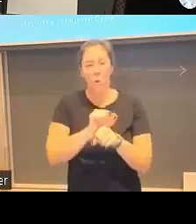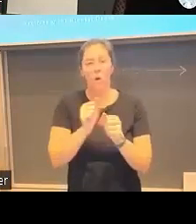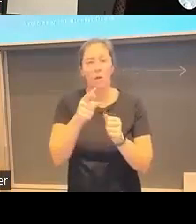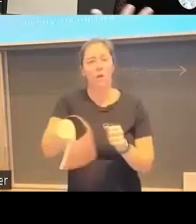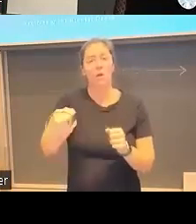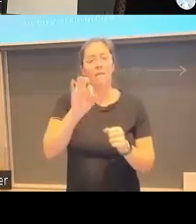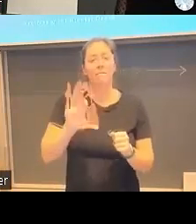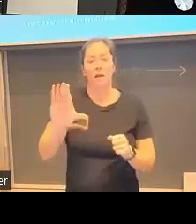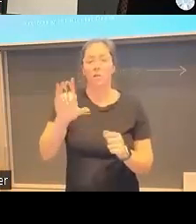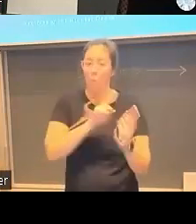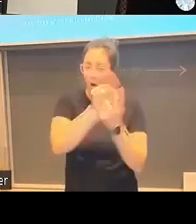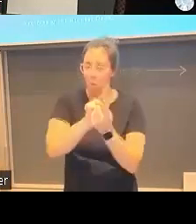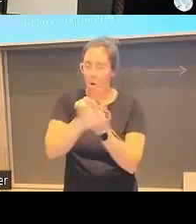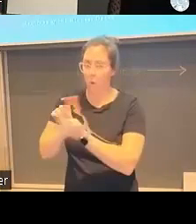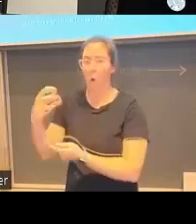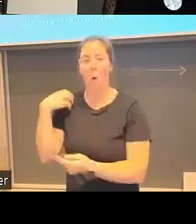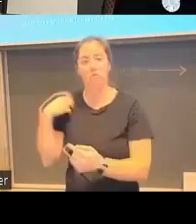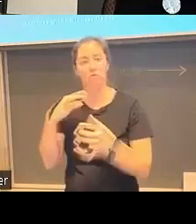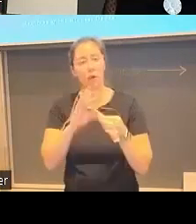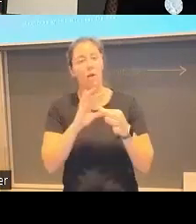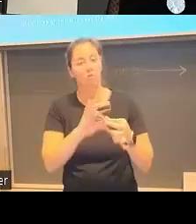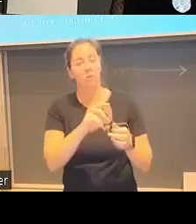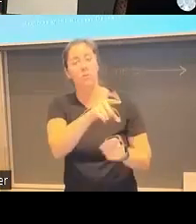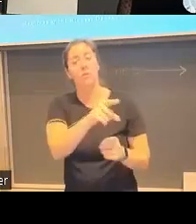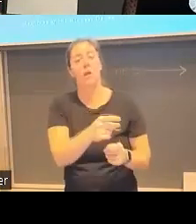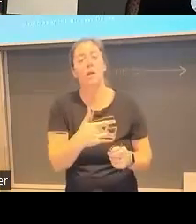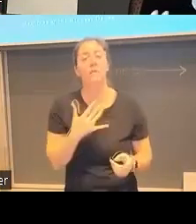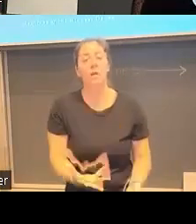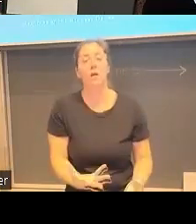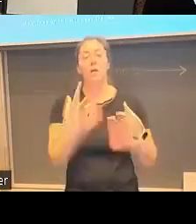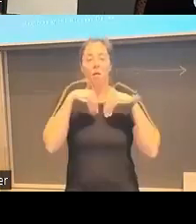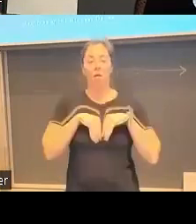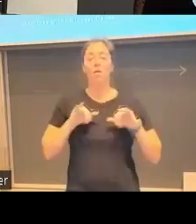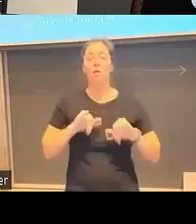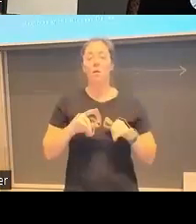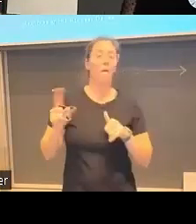onetoone in coaching relationships so that they get to have firsthand feedback they'll know what